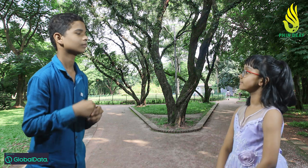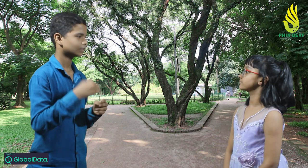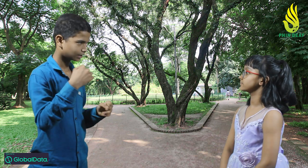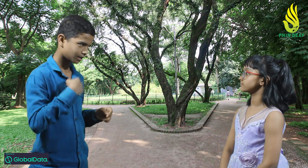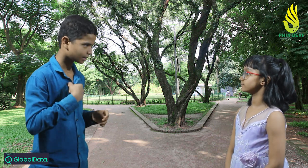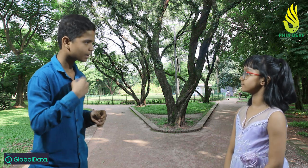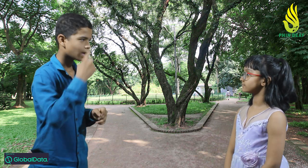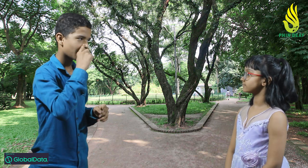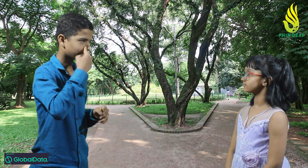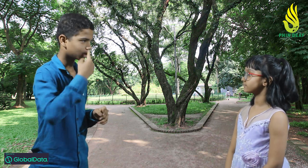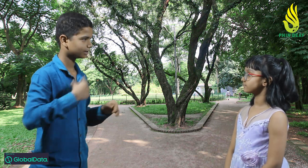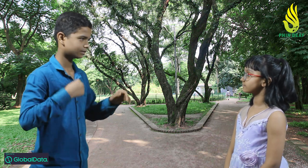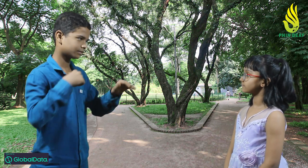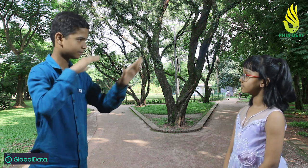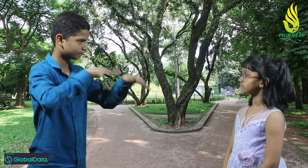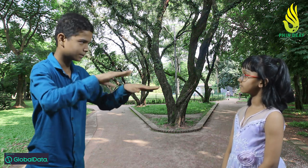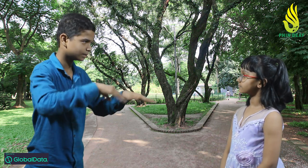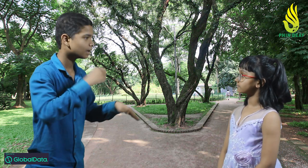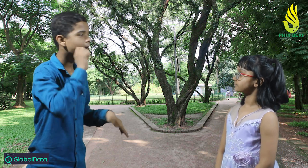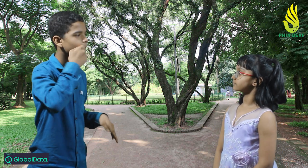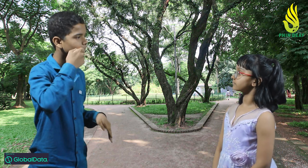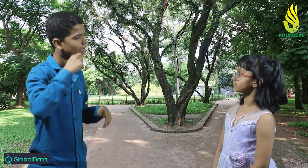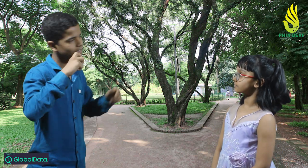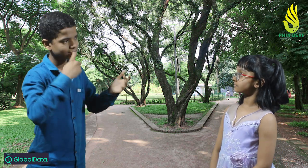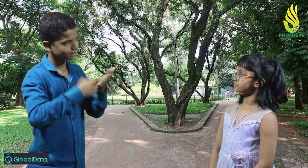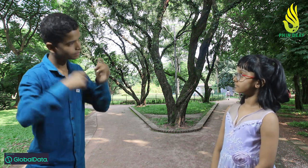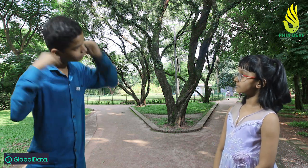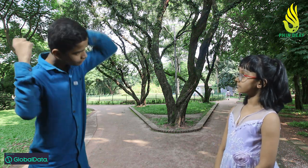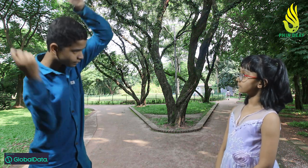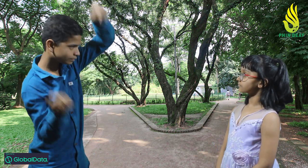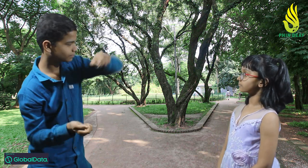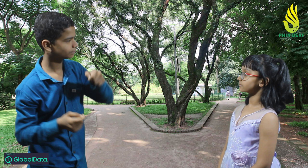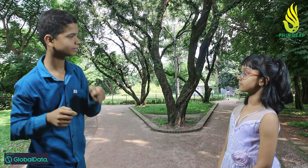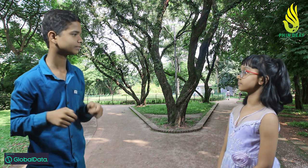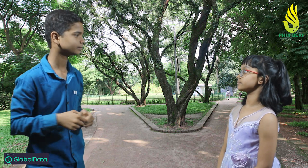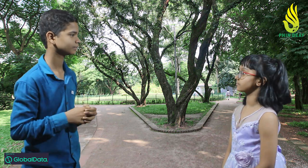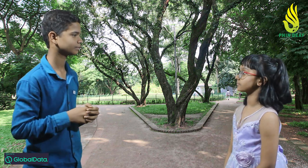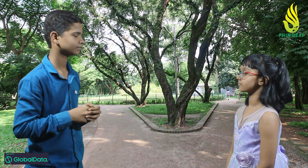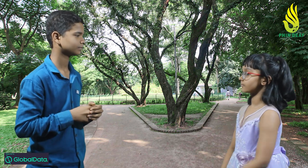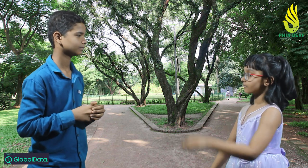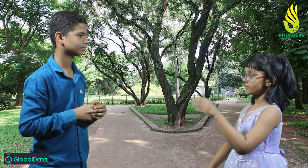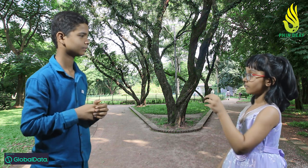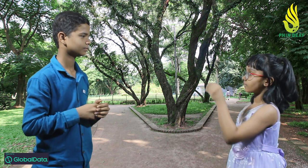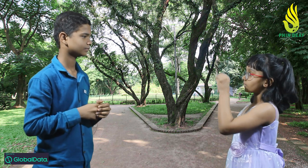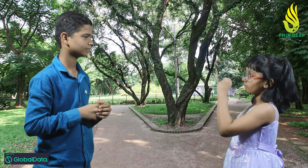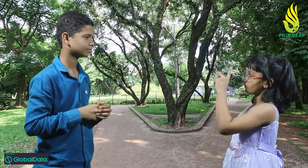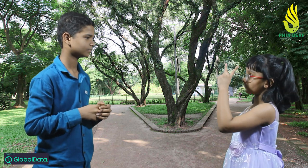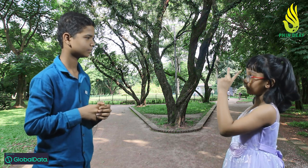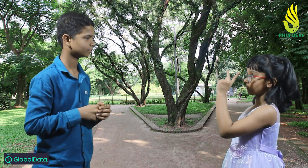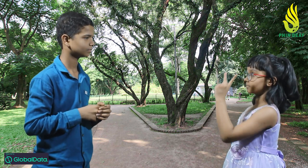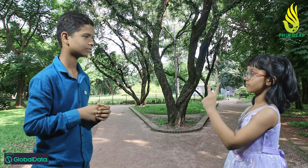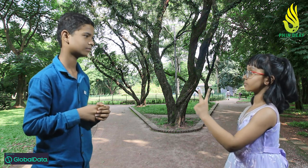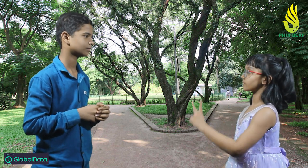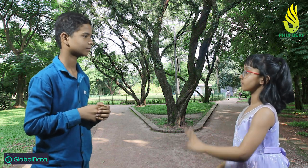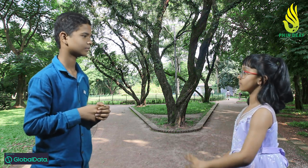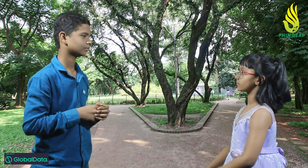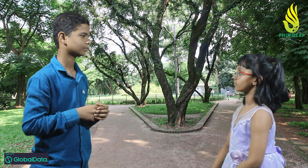My Mother sews a Clothes and My Father is a worker.. Okay..!!